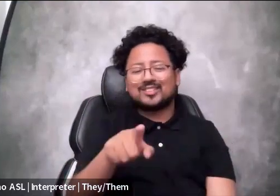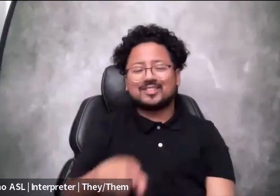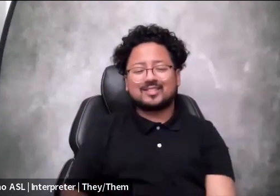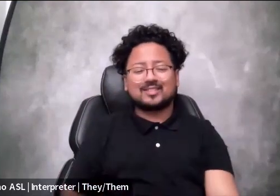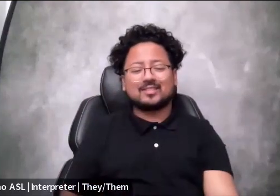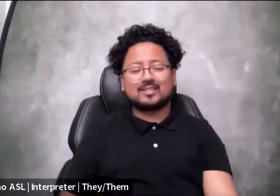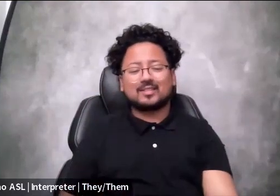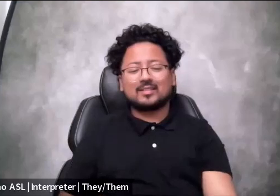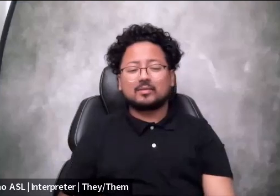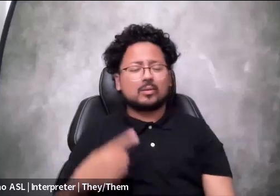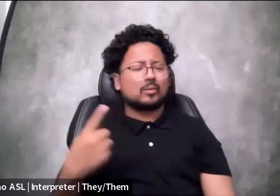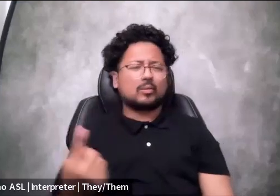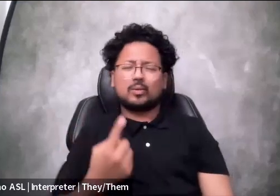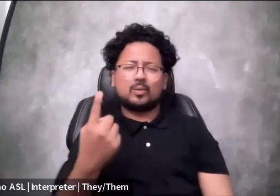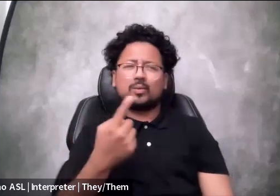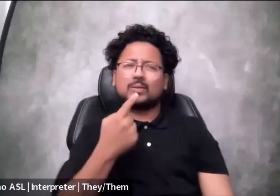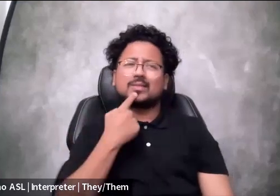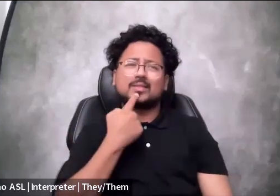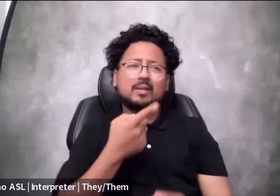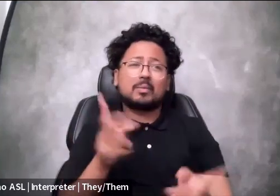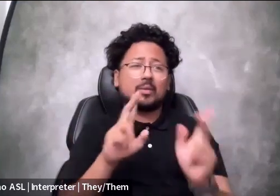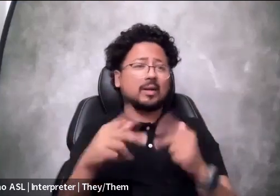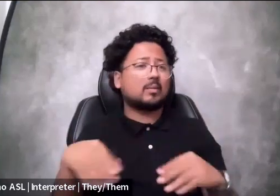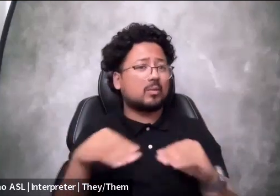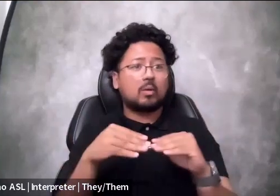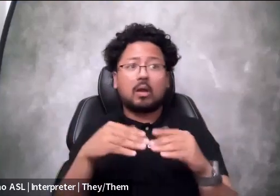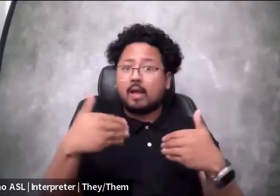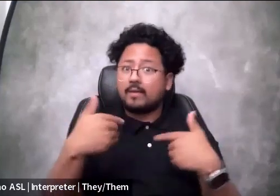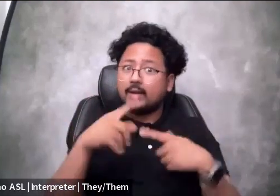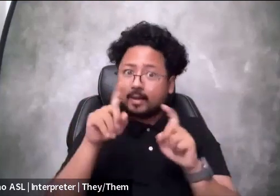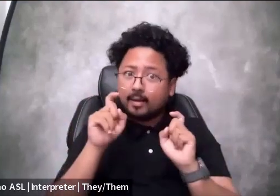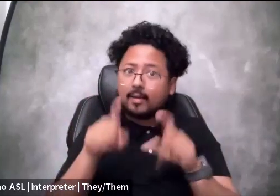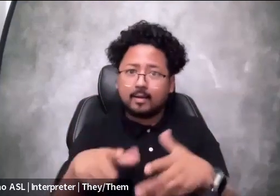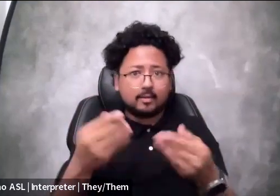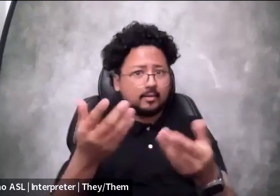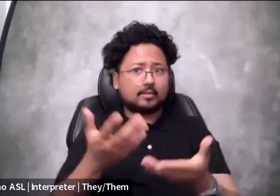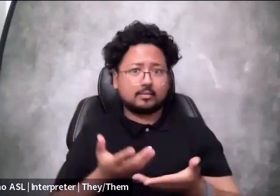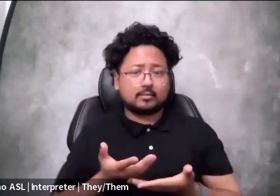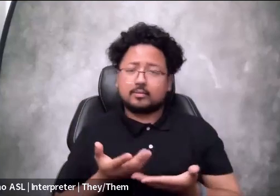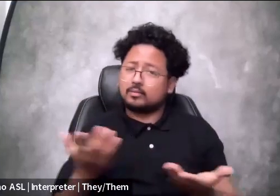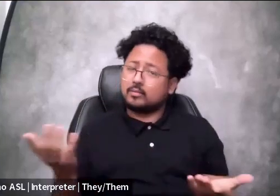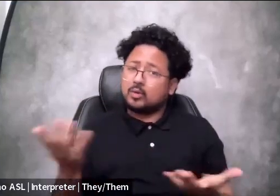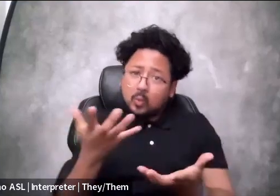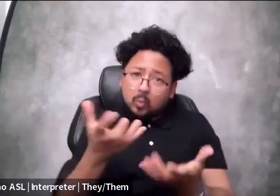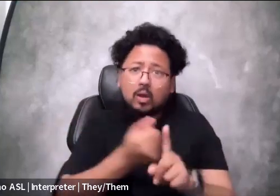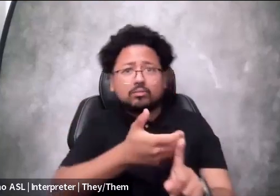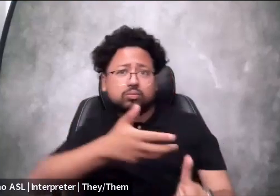We always pose with asking folks if there's anything we didn't ask you about today that you really wanted to talk about or that you wish more people would